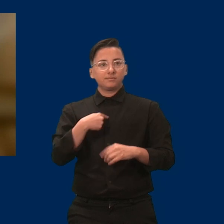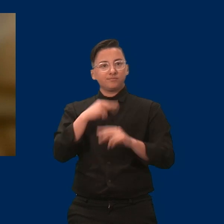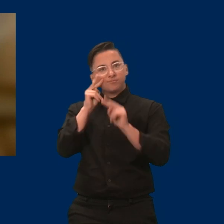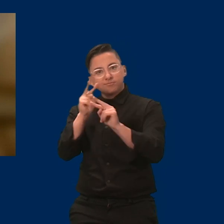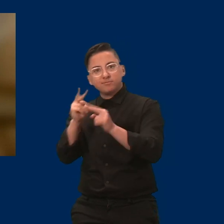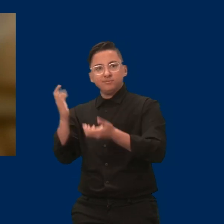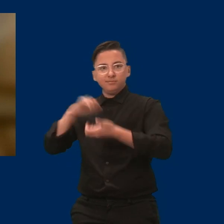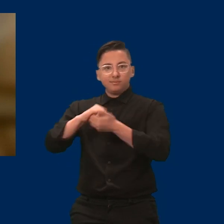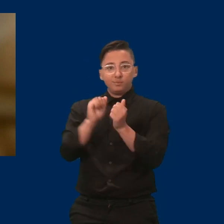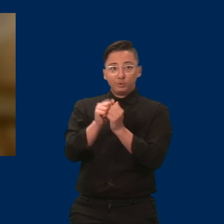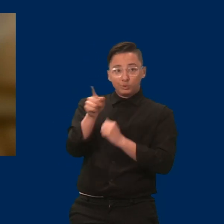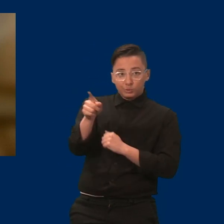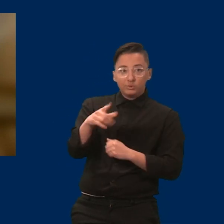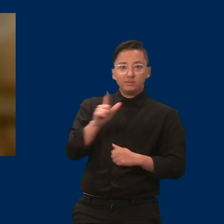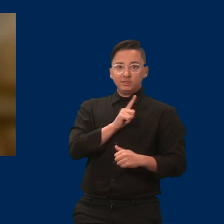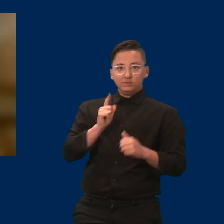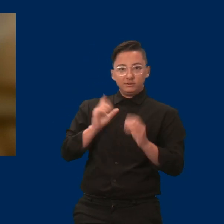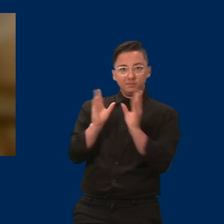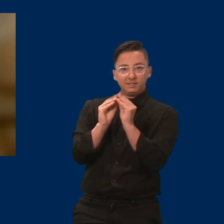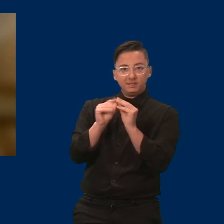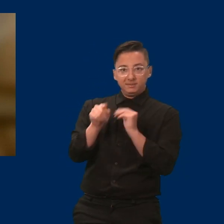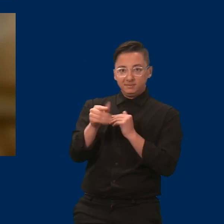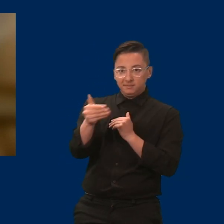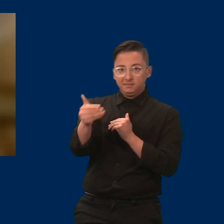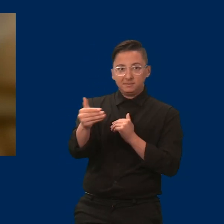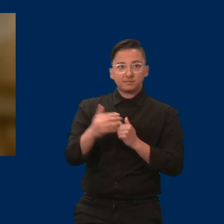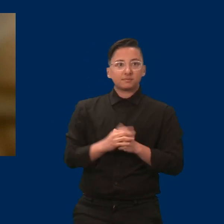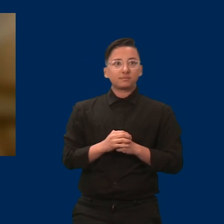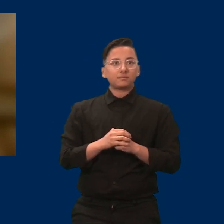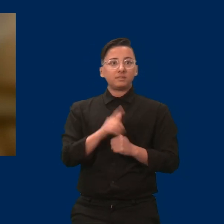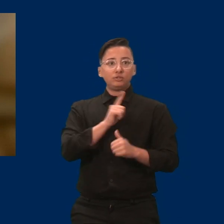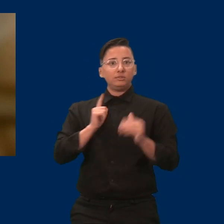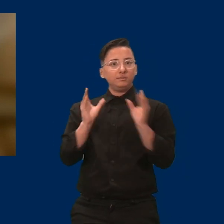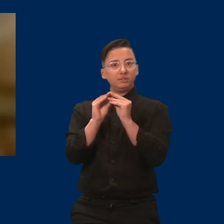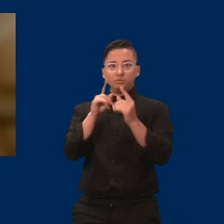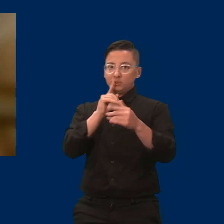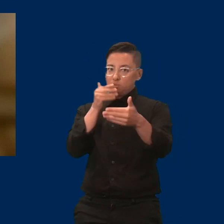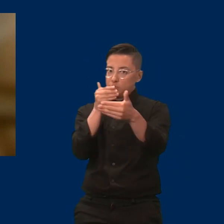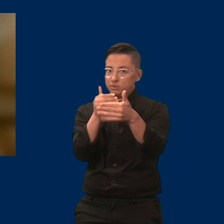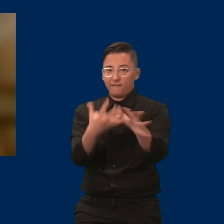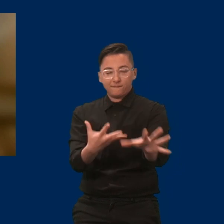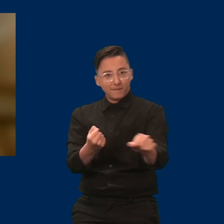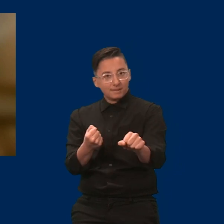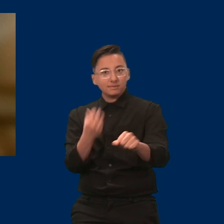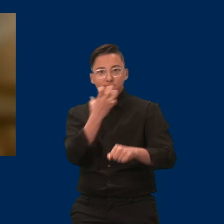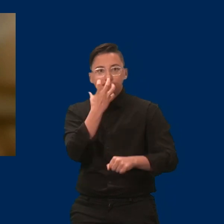and as the session is fast approaching, we'd like to hear what you foresee